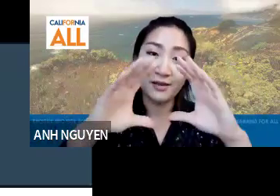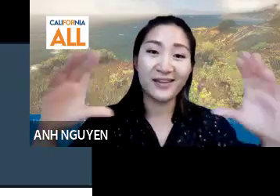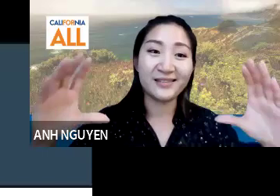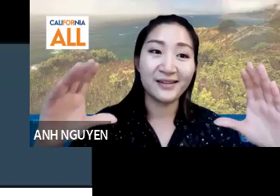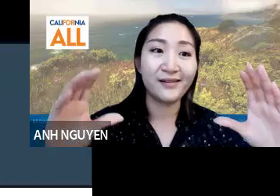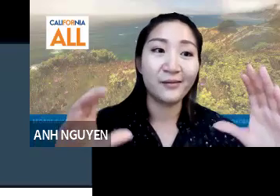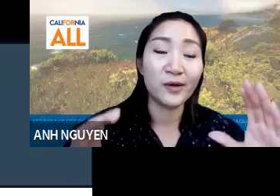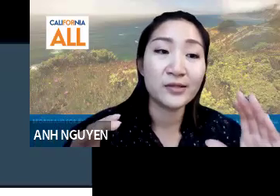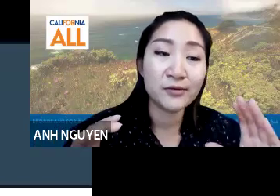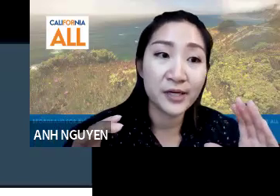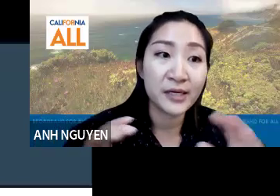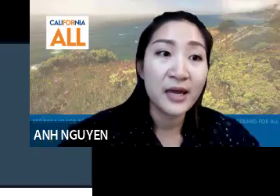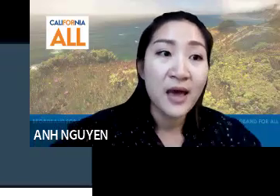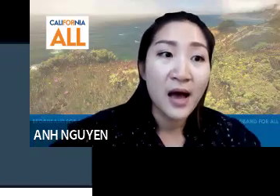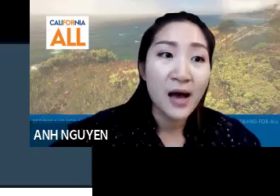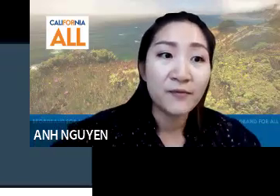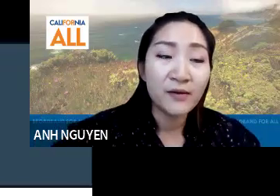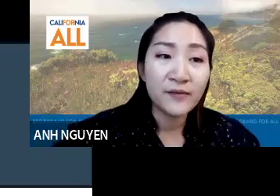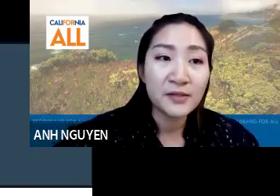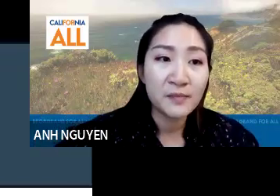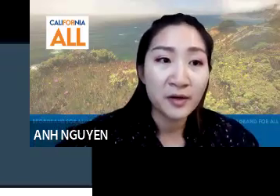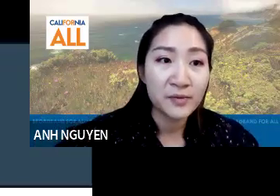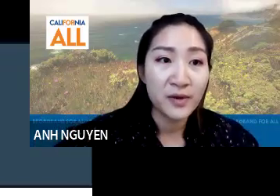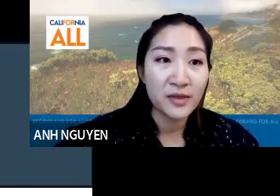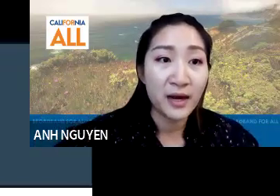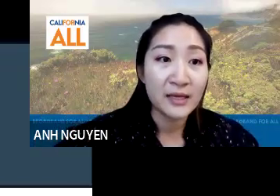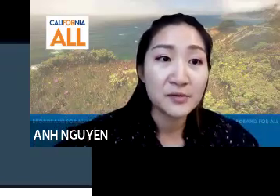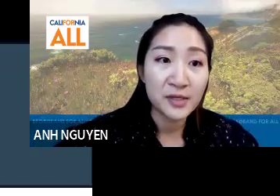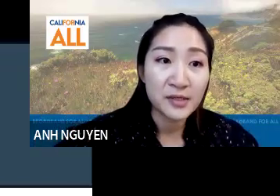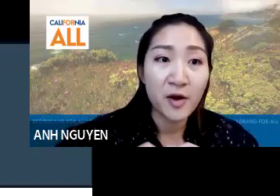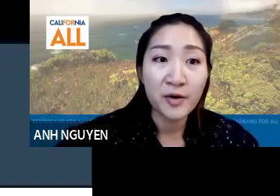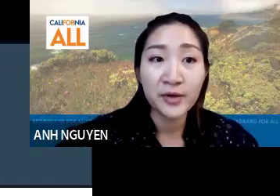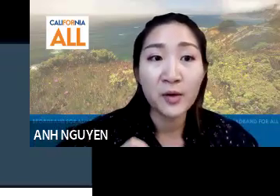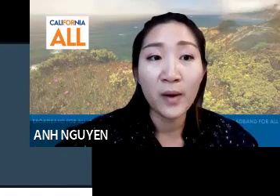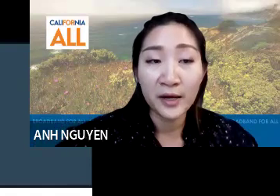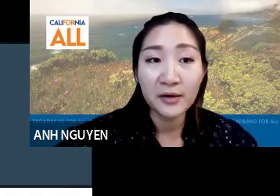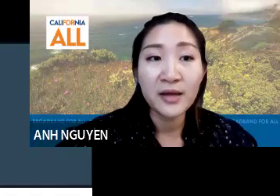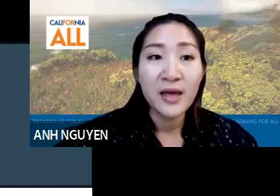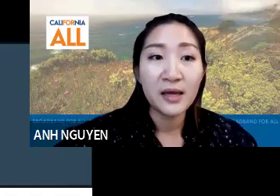so that we can see it on one screen. All fields marked with an asterisk are required,